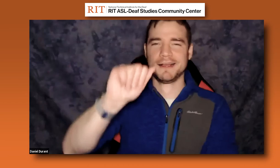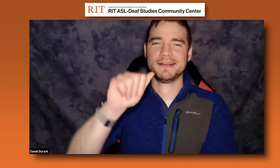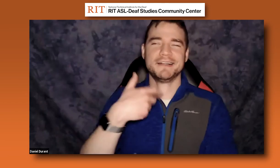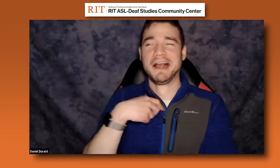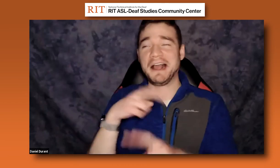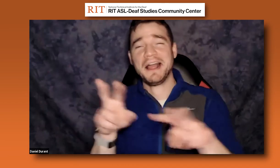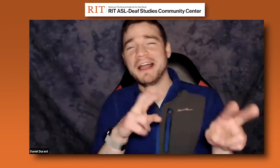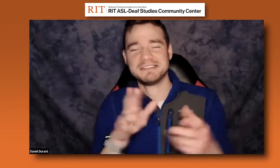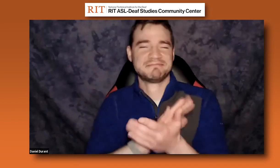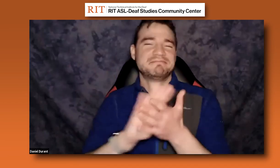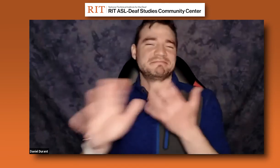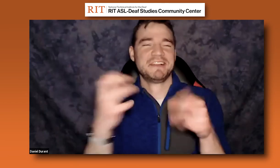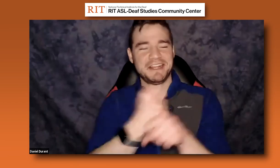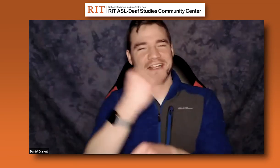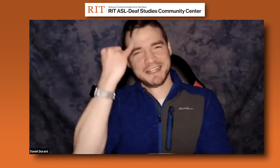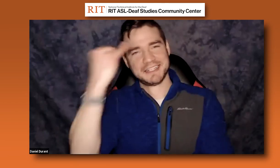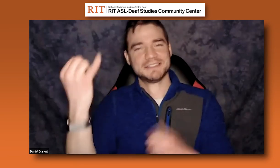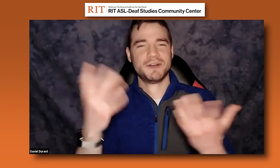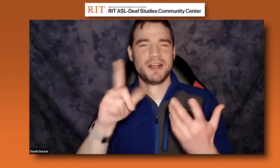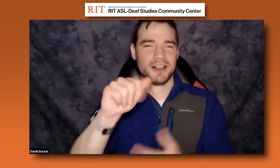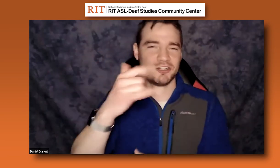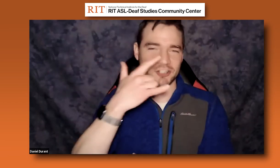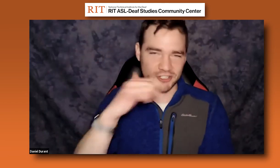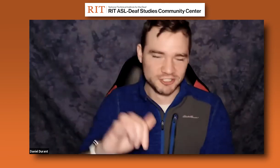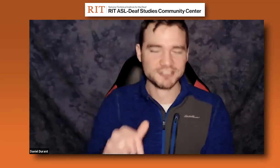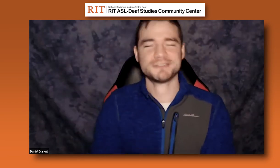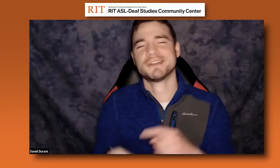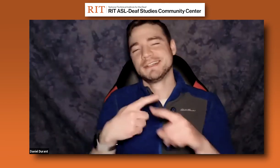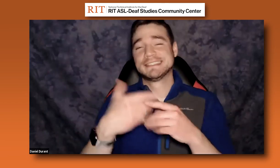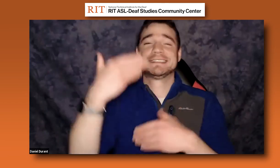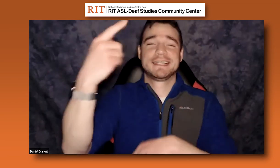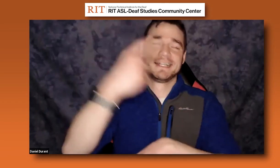You know, I kind of went around L.A., got an idea of what it was like, what it looked like.